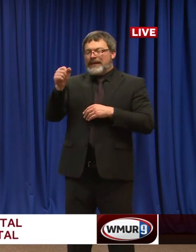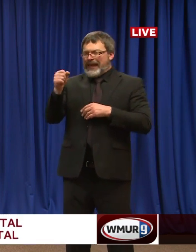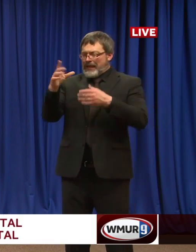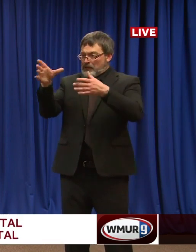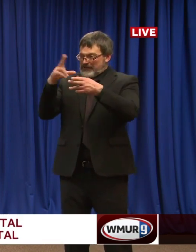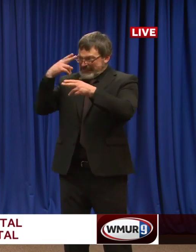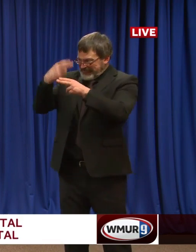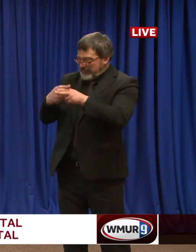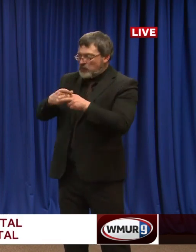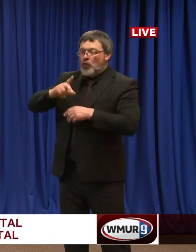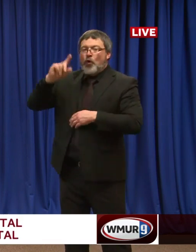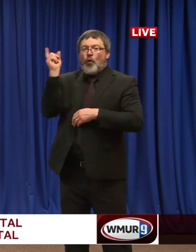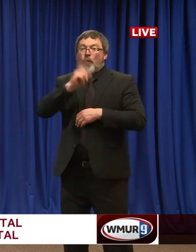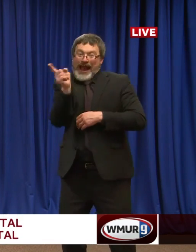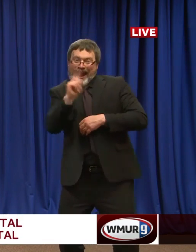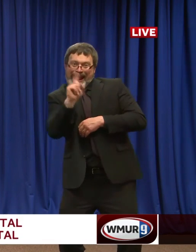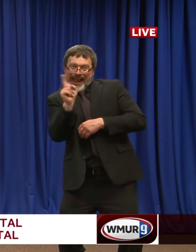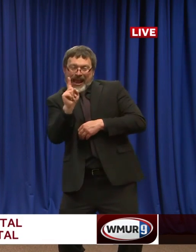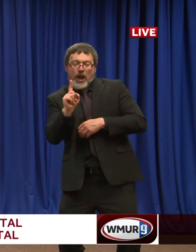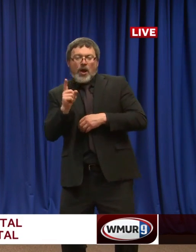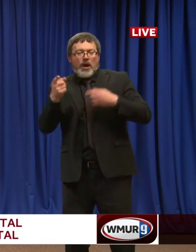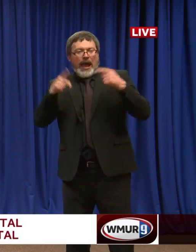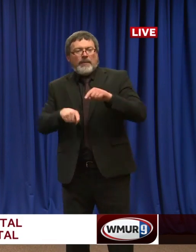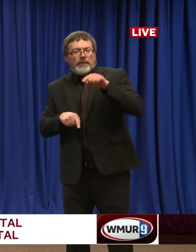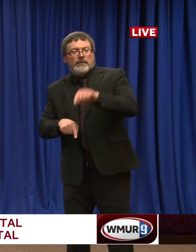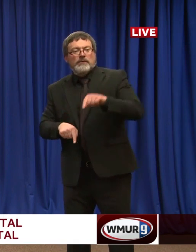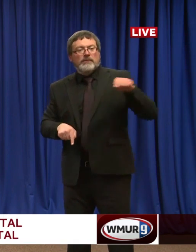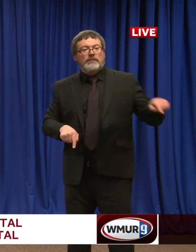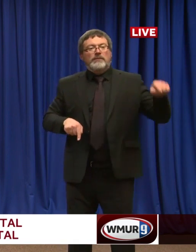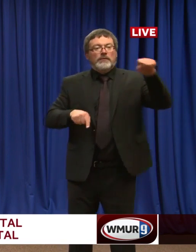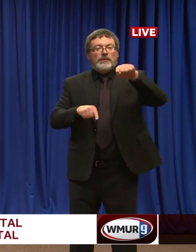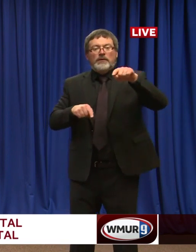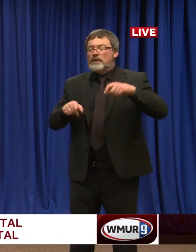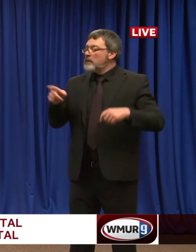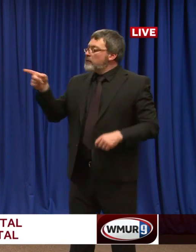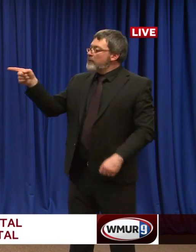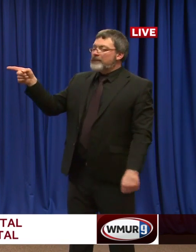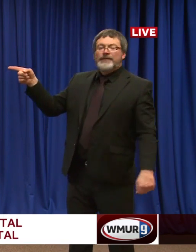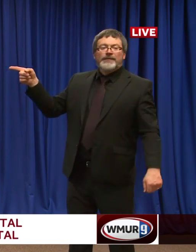IS IT WORK? YEAH, SO I DON’T I DON’T HAVE AN EXACT NUMBER. I BELIEVE WHAT THE COMMISSIONER.